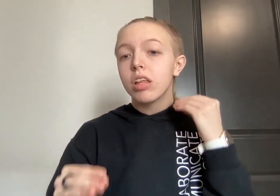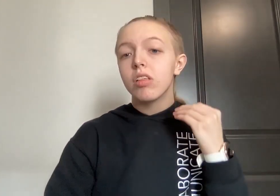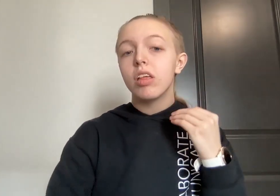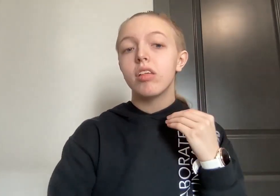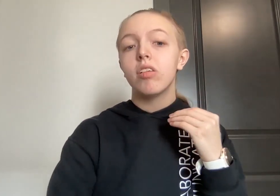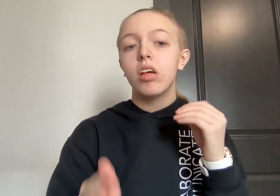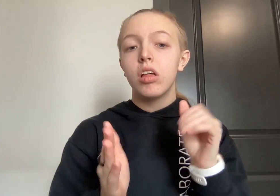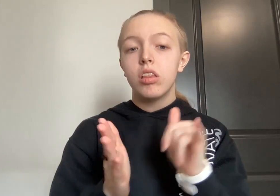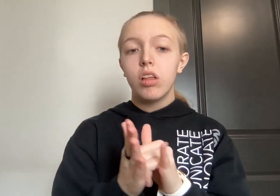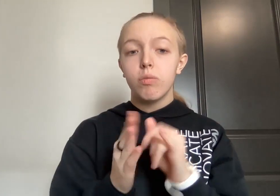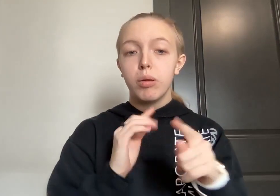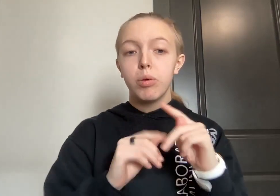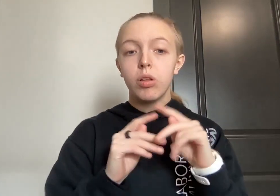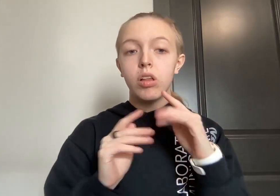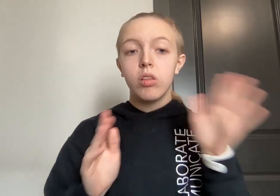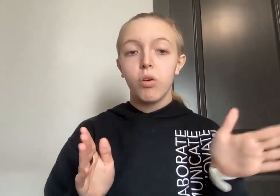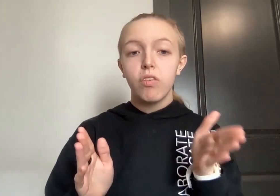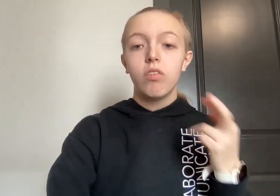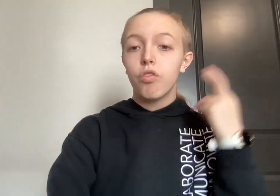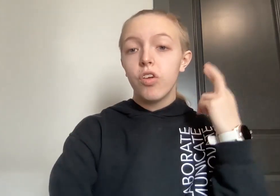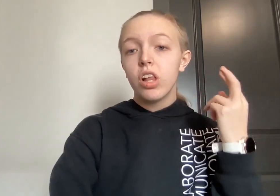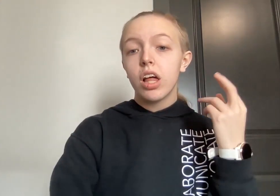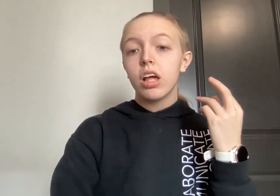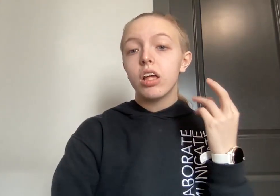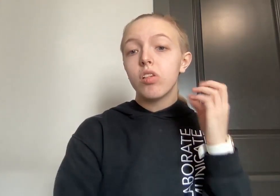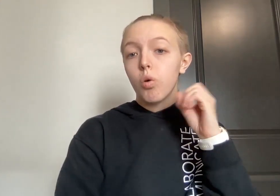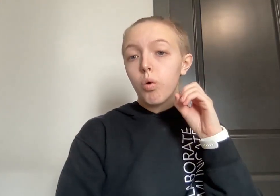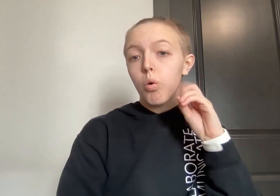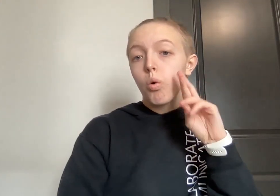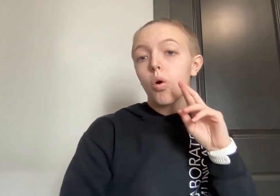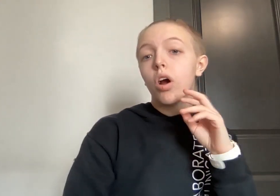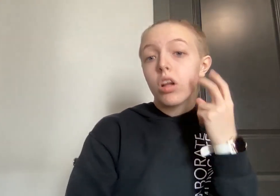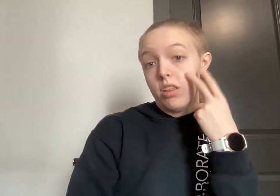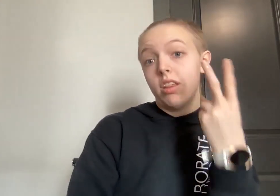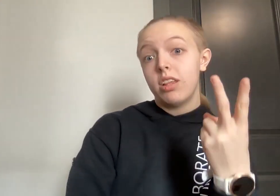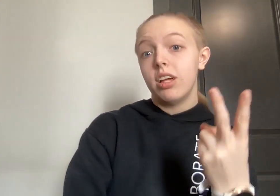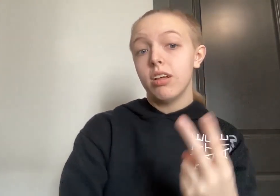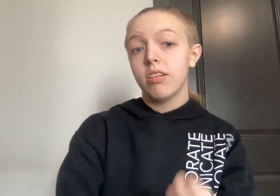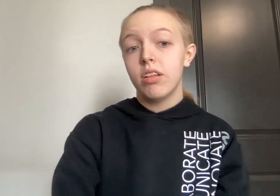that people never realize or see.